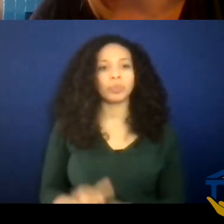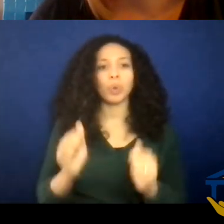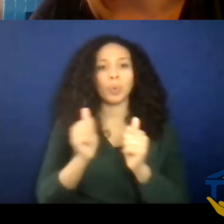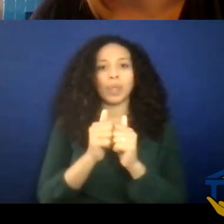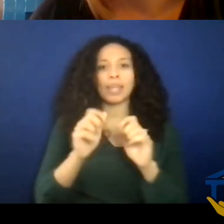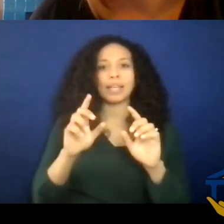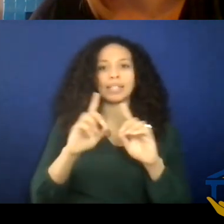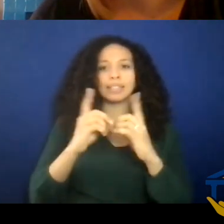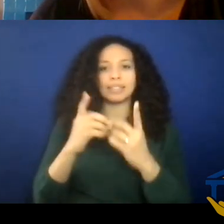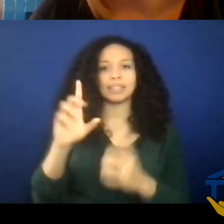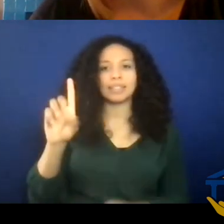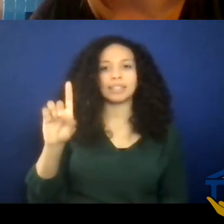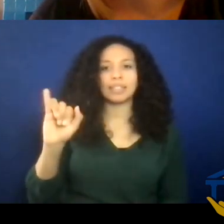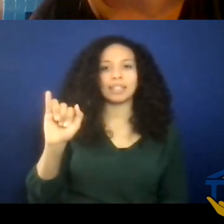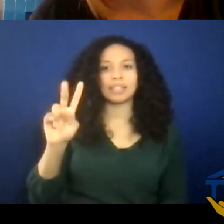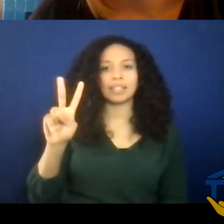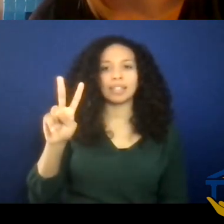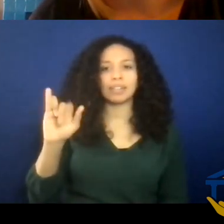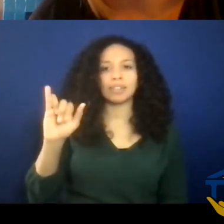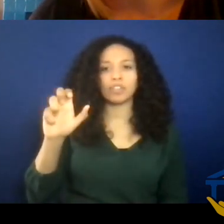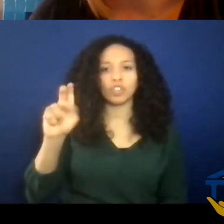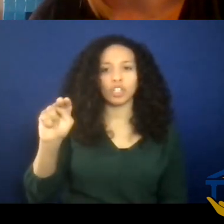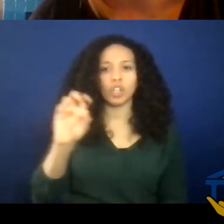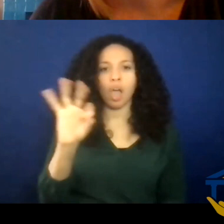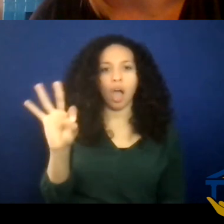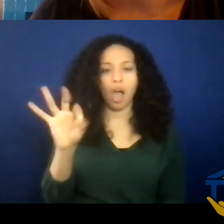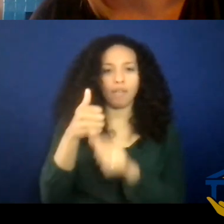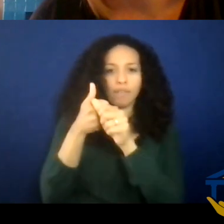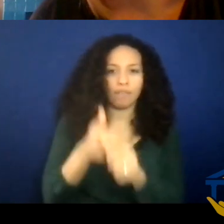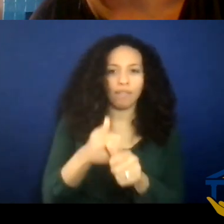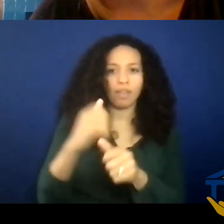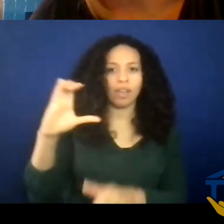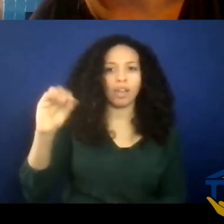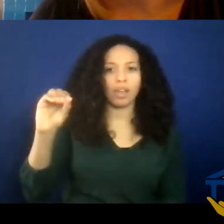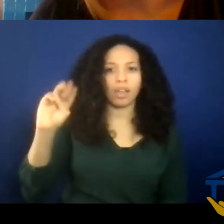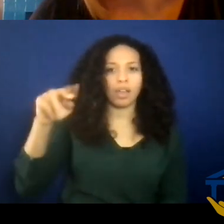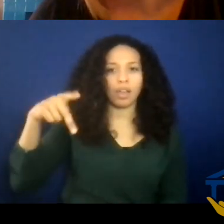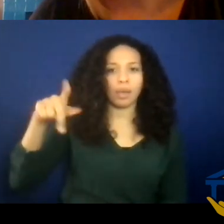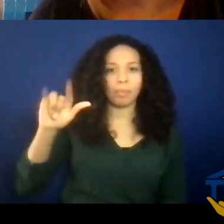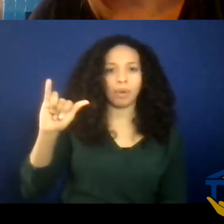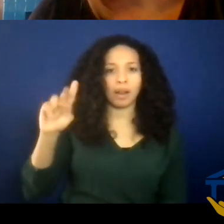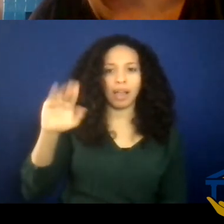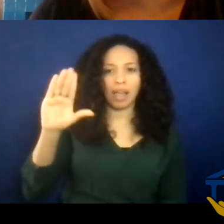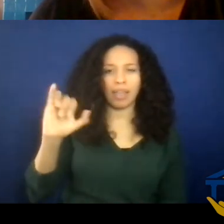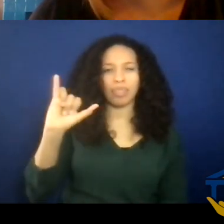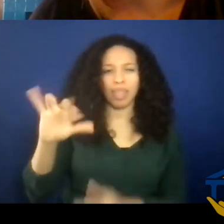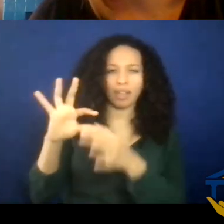That is one arm of the Pennsylvania Department of Education and we can give